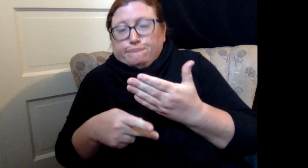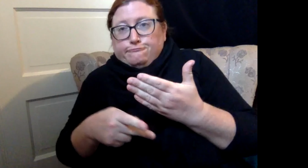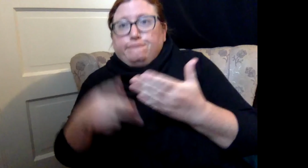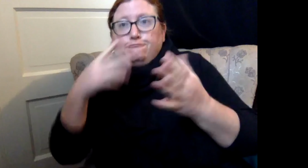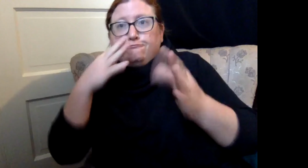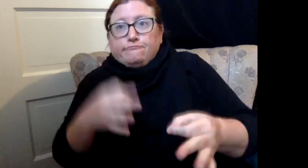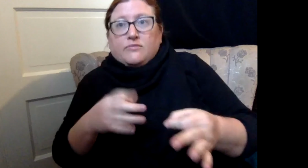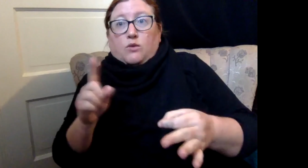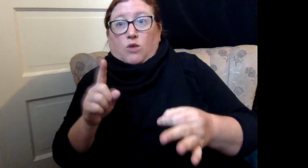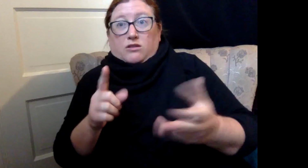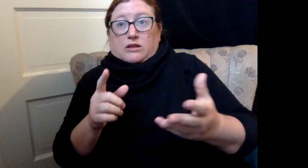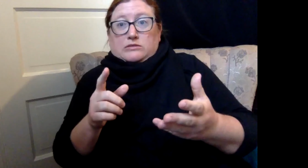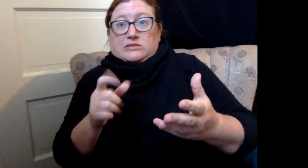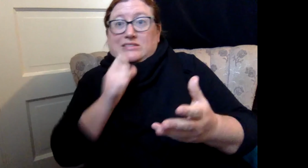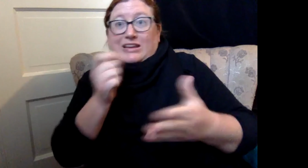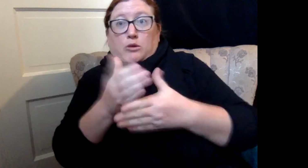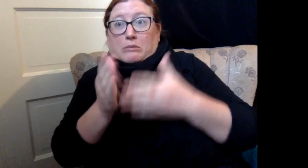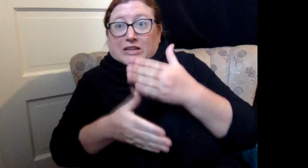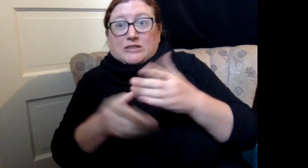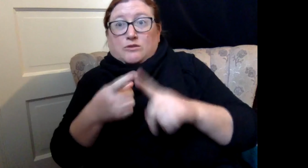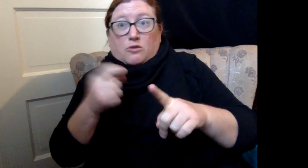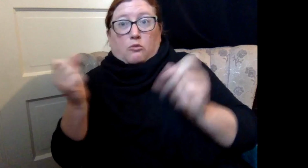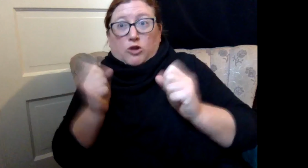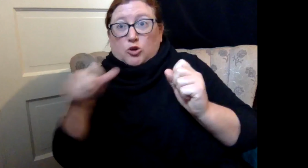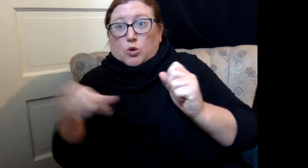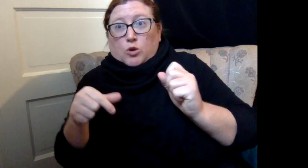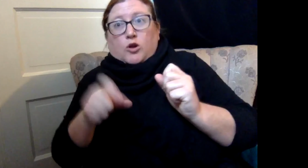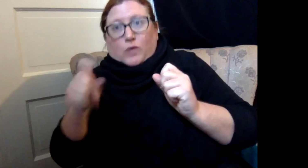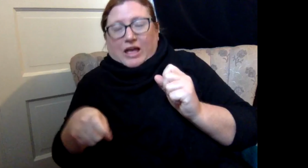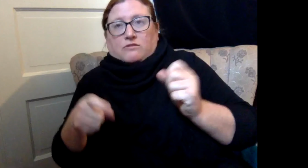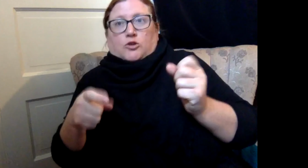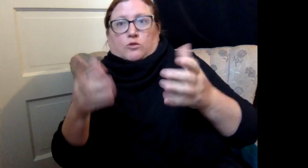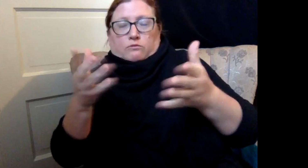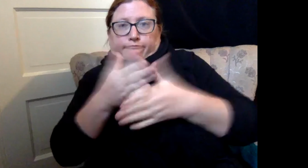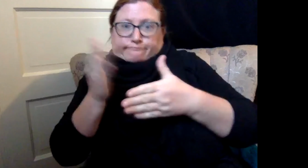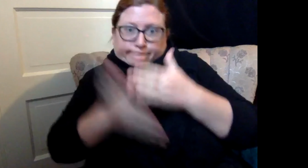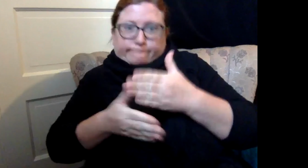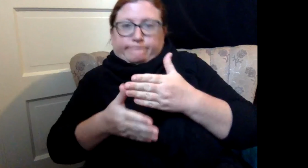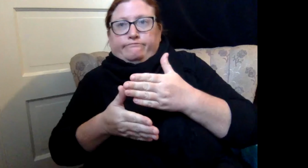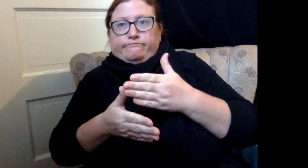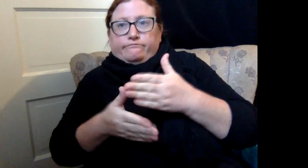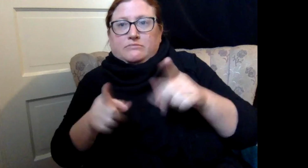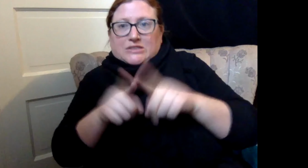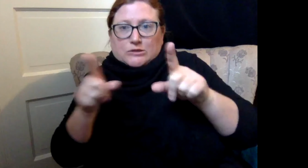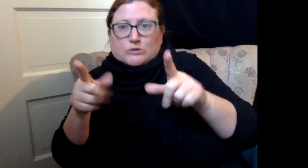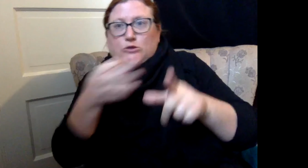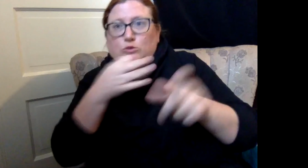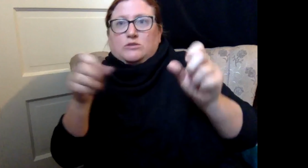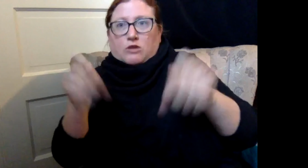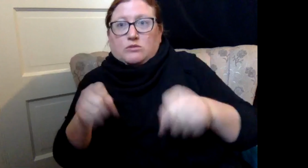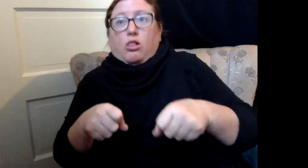class, are places like in culinary. Certainly where there are some incompletes from winter quarter that we need to get